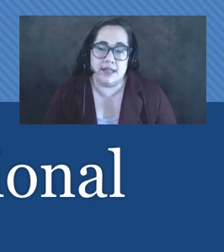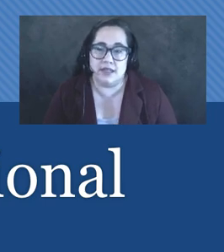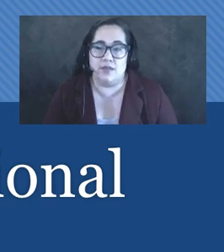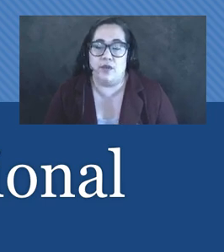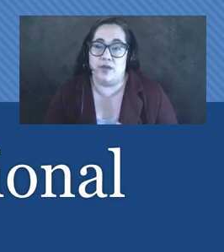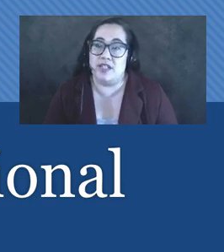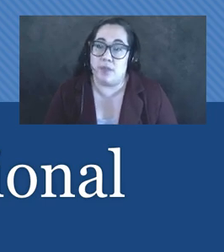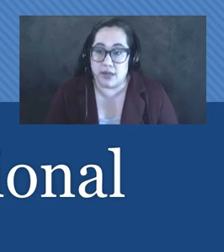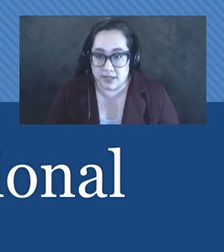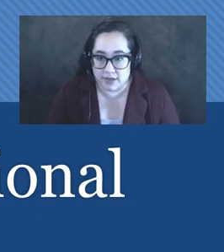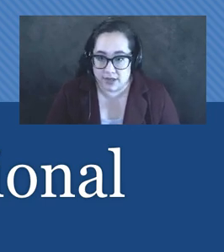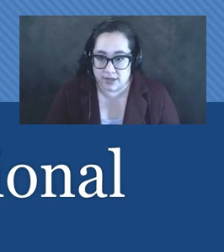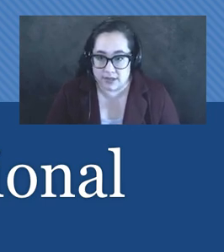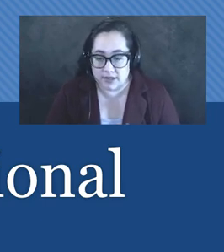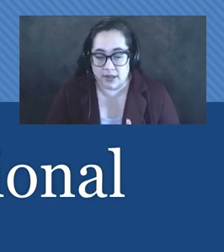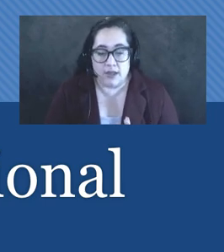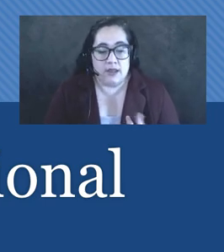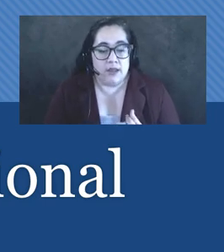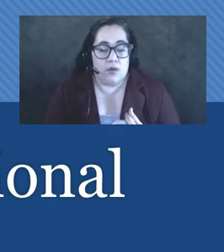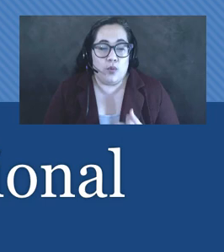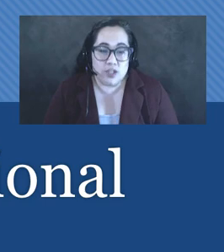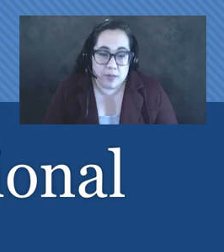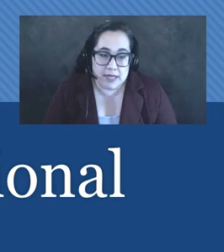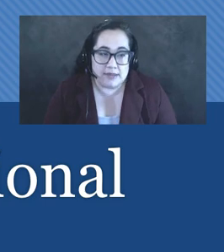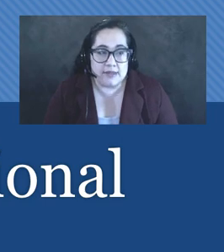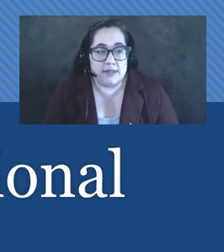attentive when responding to things which means